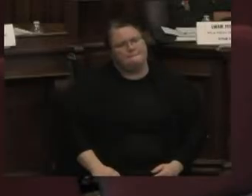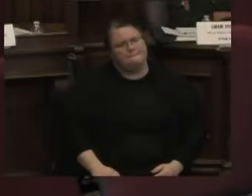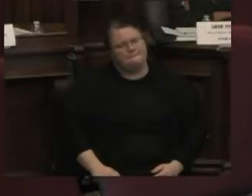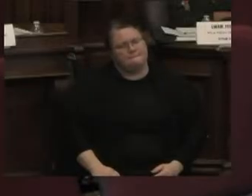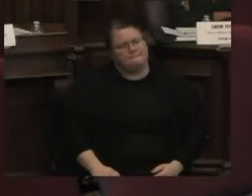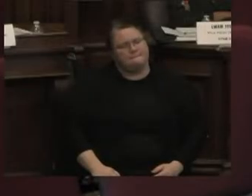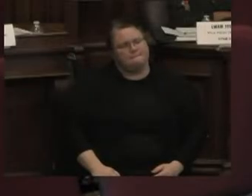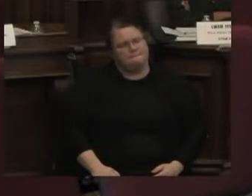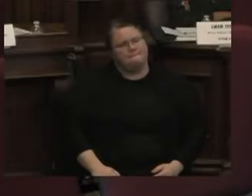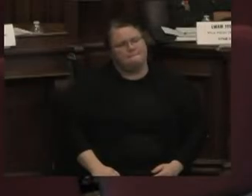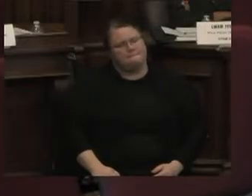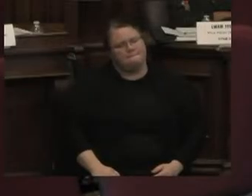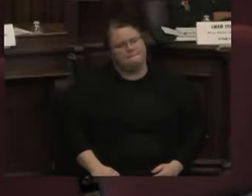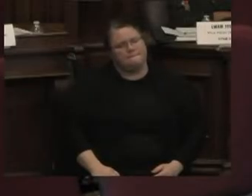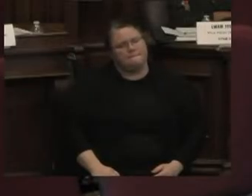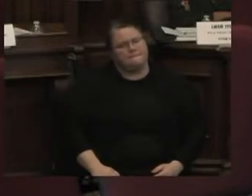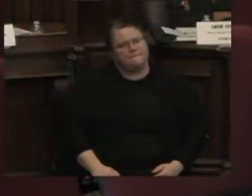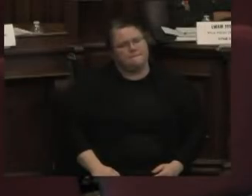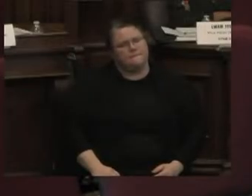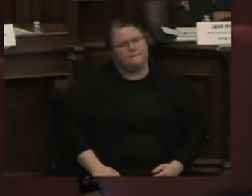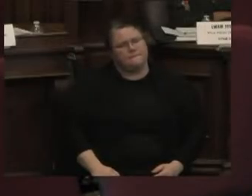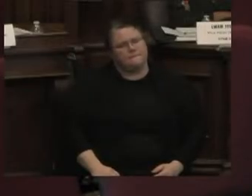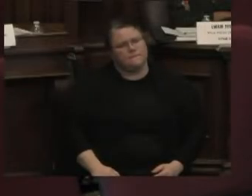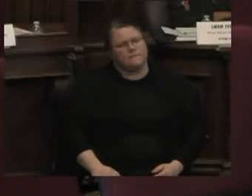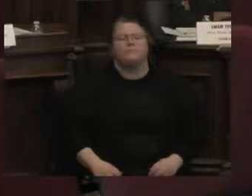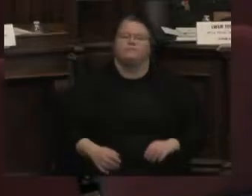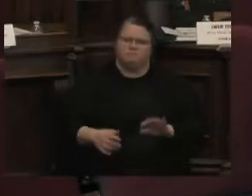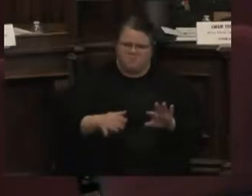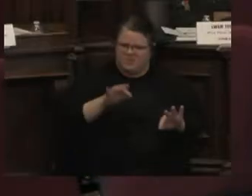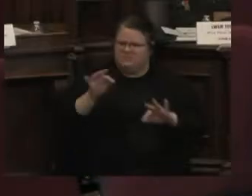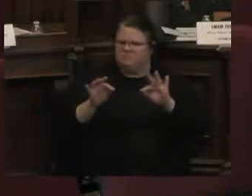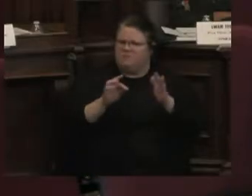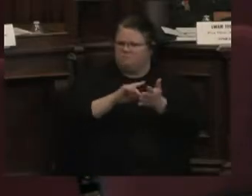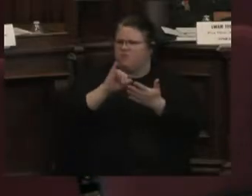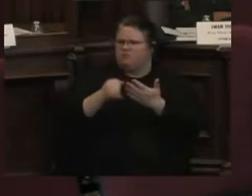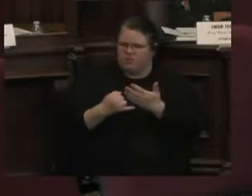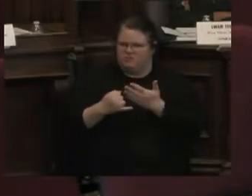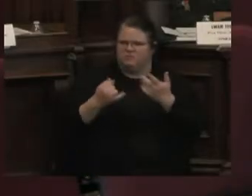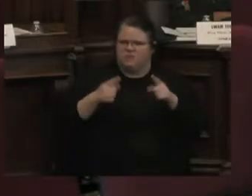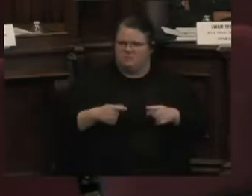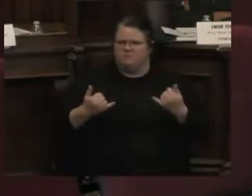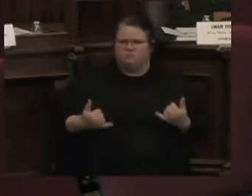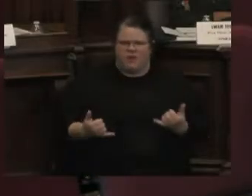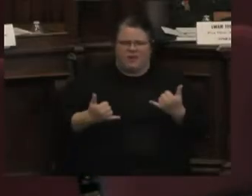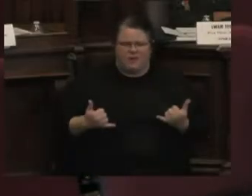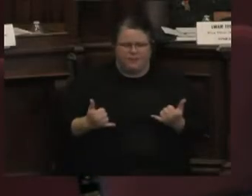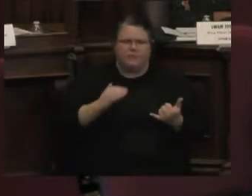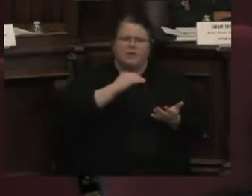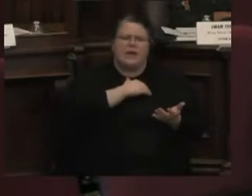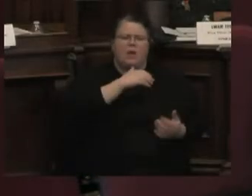two attorneys are doing with